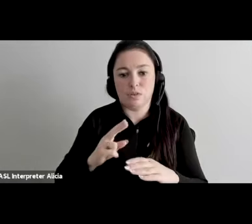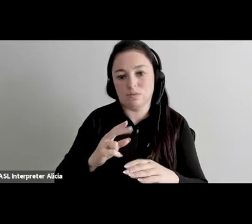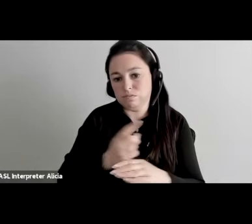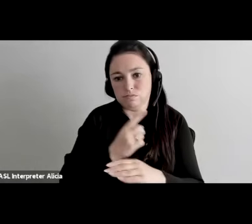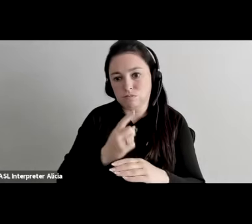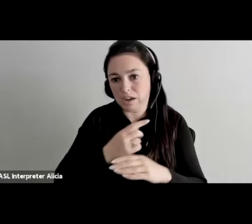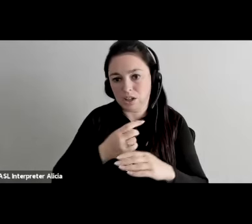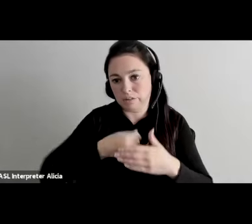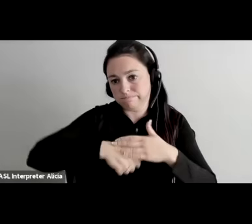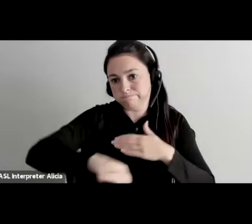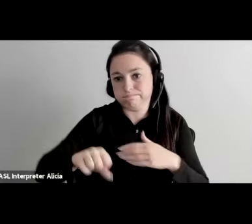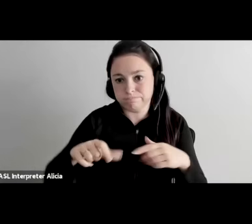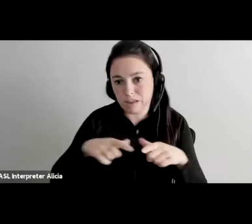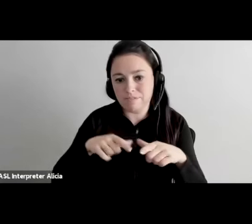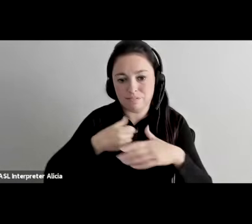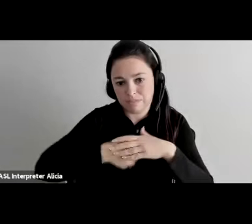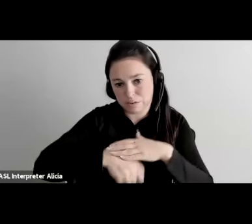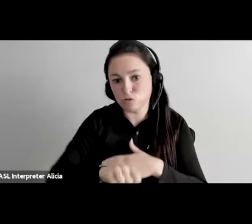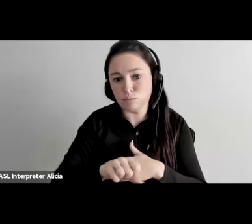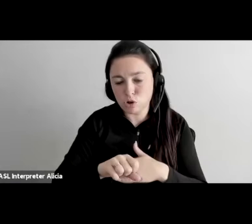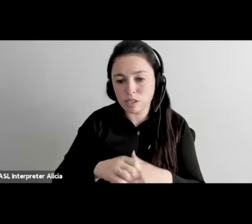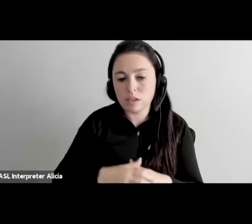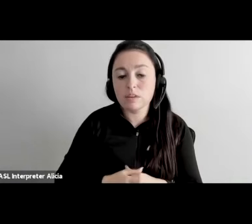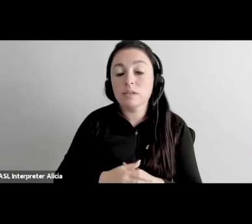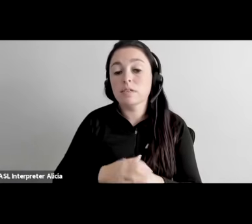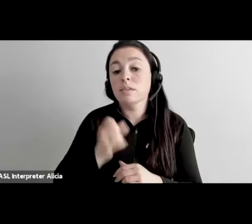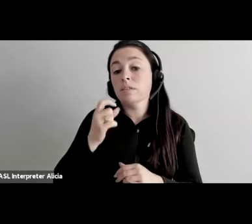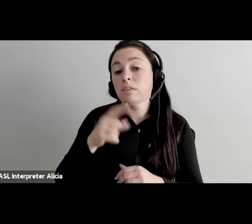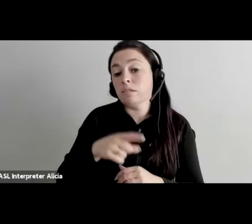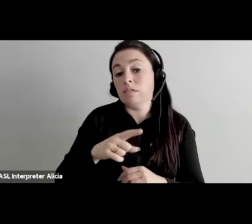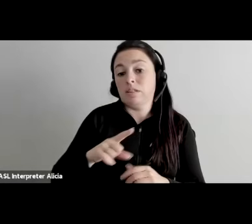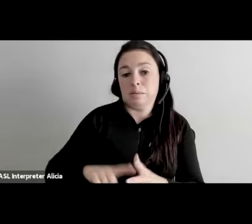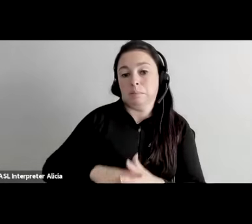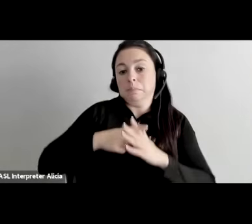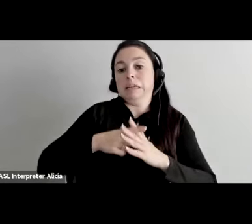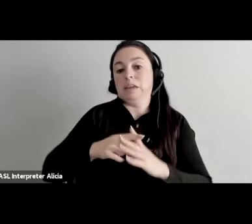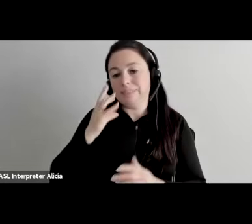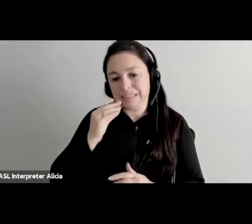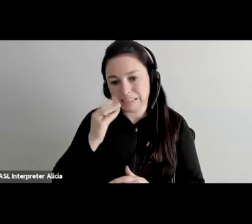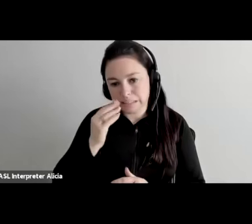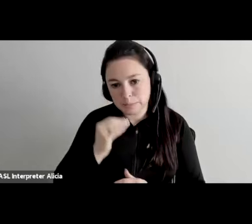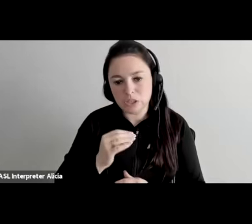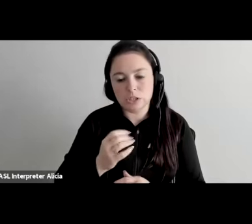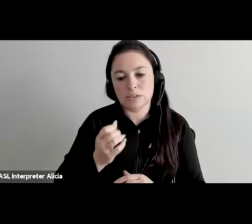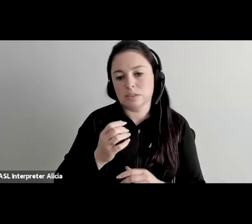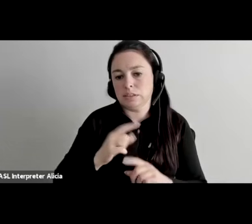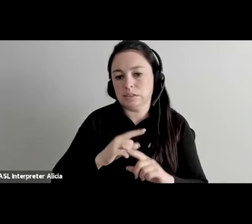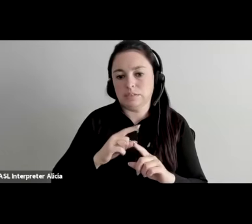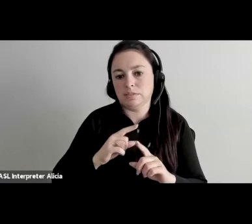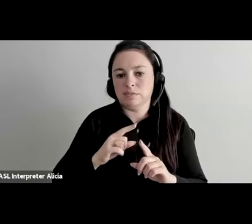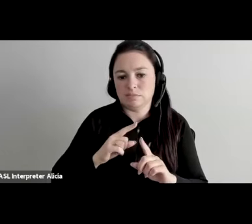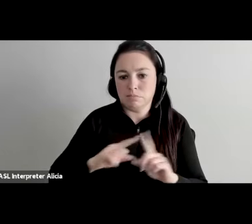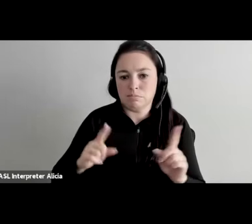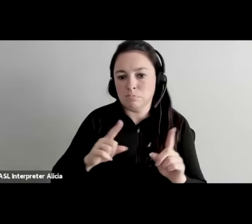but his birth was the only the beginning disabled people are masters of adapting but parenting pushes it